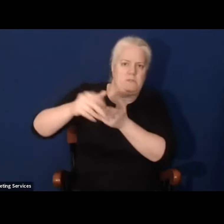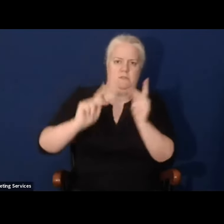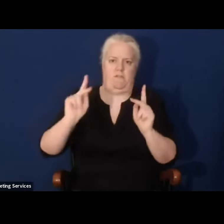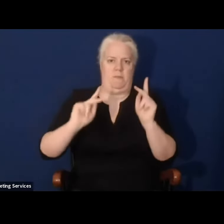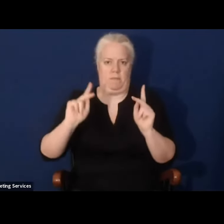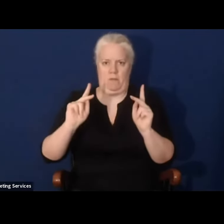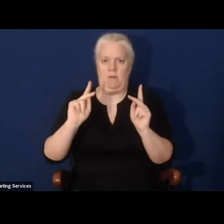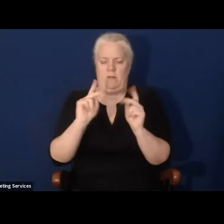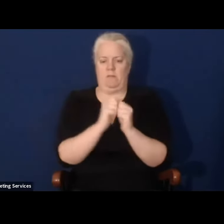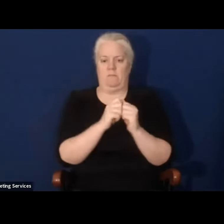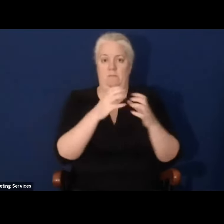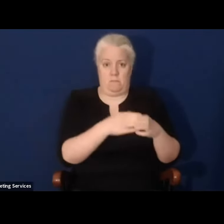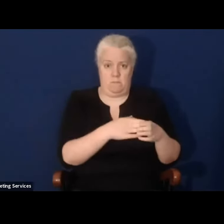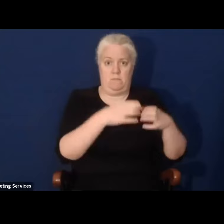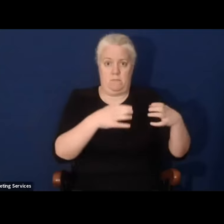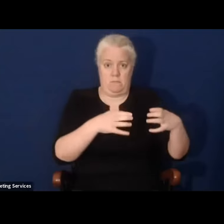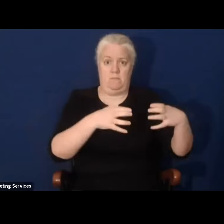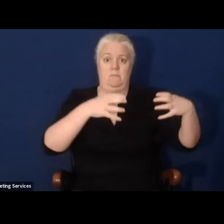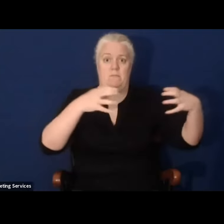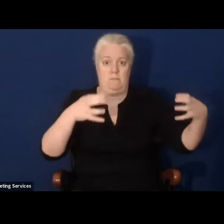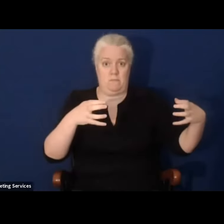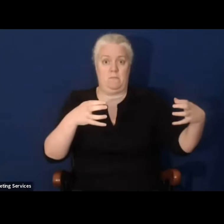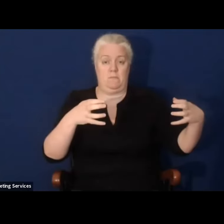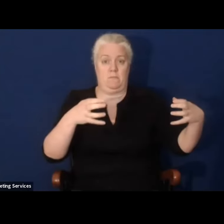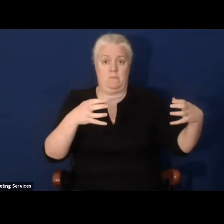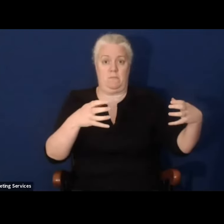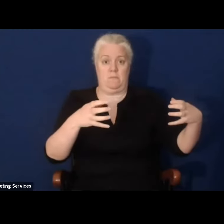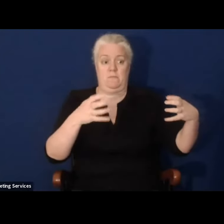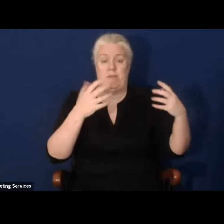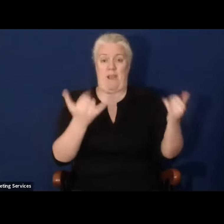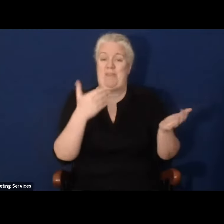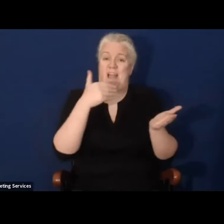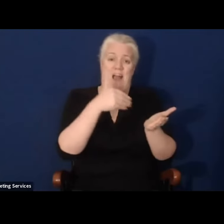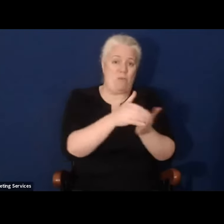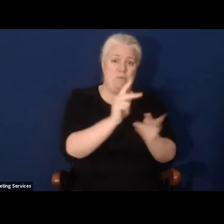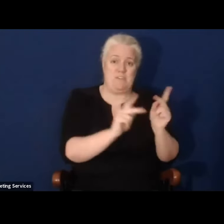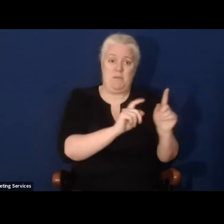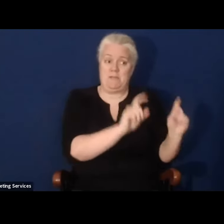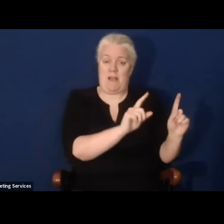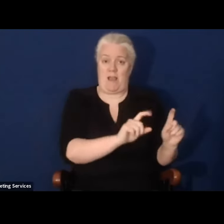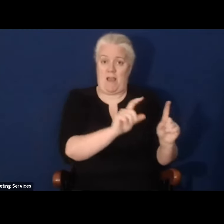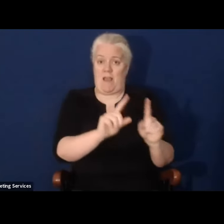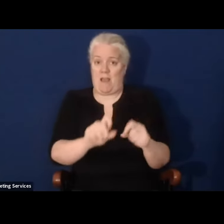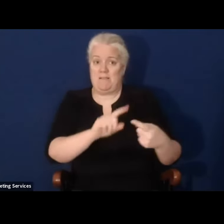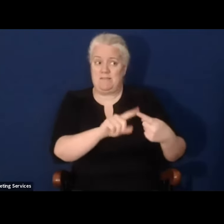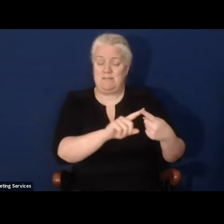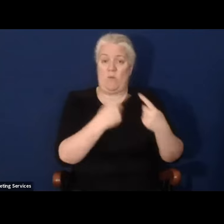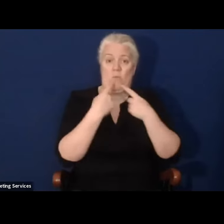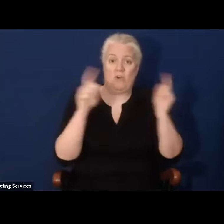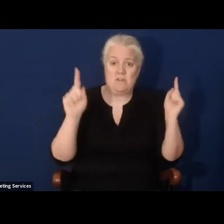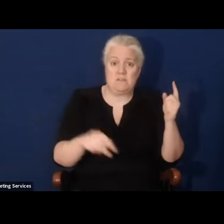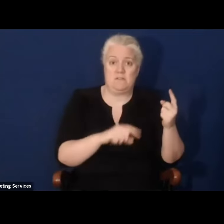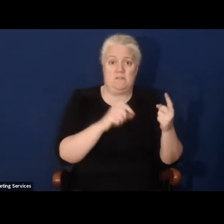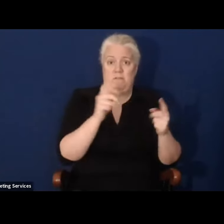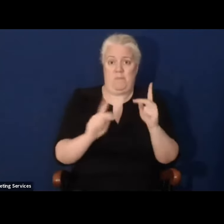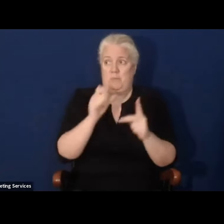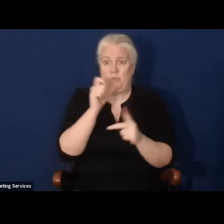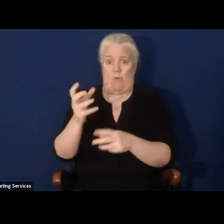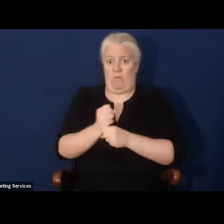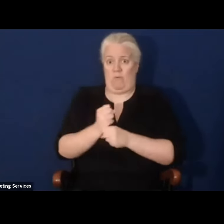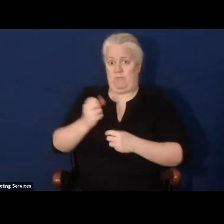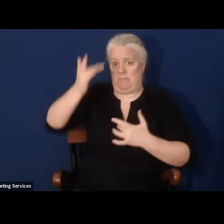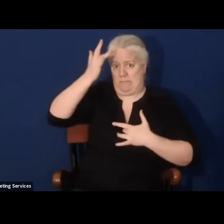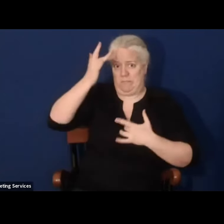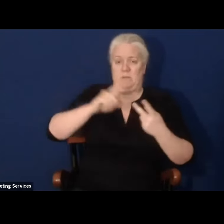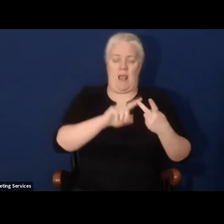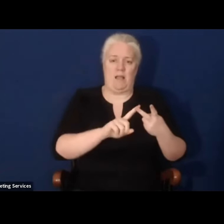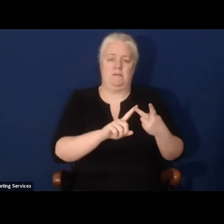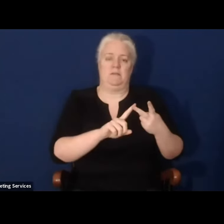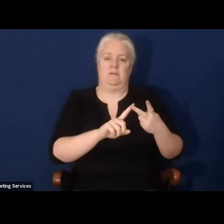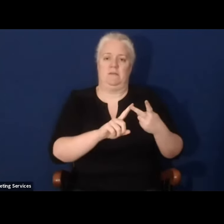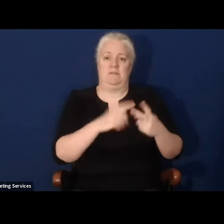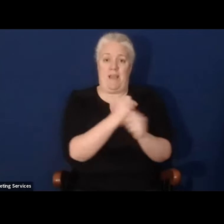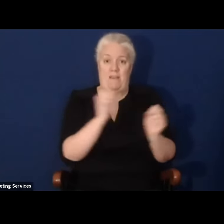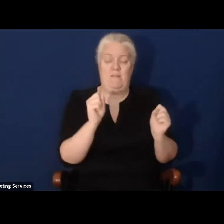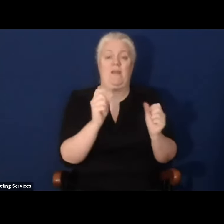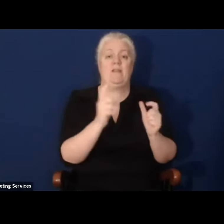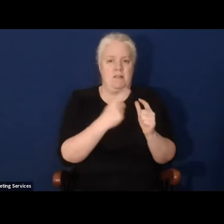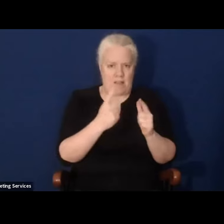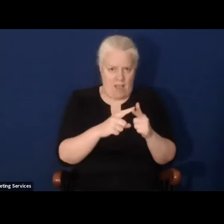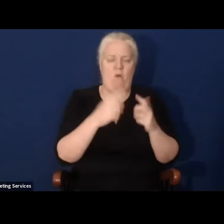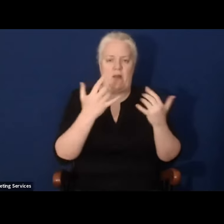So the phase I it involves less than 100 people. And if you show that the vaccine works and it is safe in less than a hundred people, then you can go on to several hundred people. And that is Phase II. And if in the several hundred people, the vaccine works and it is safe, then you can go on to thousands of people. It is only after you have been able to demonstrate the safety and the efficacy for thousands of people, then the vaccine can be used for the general public.